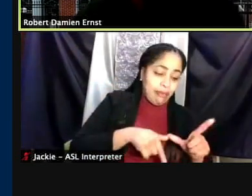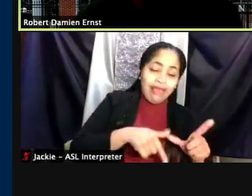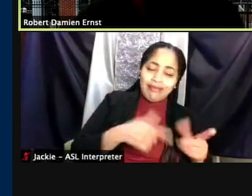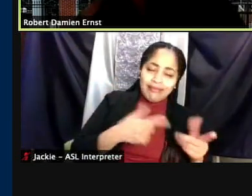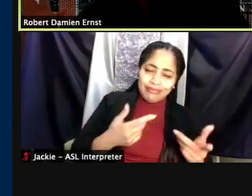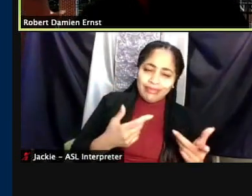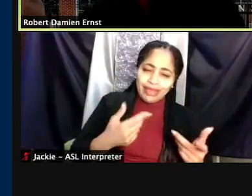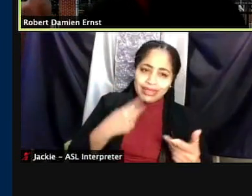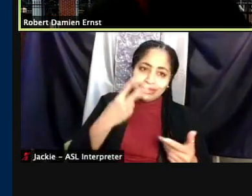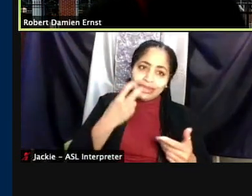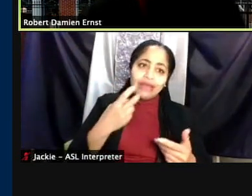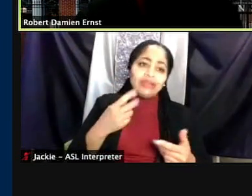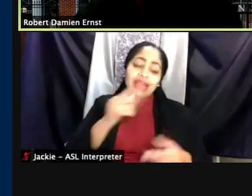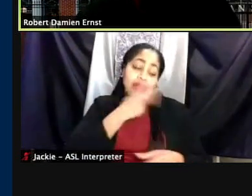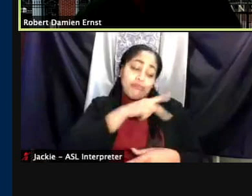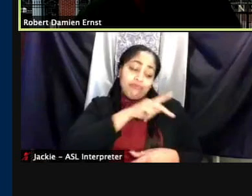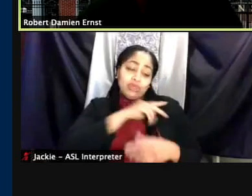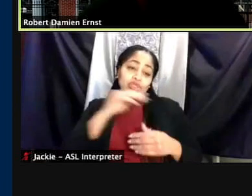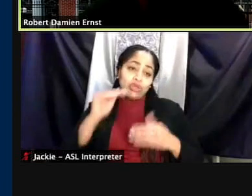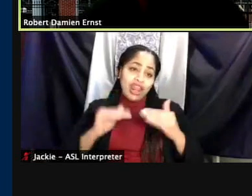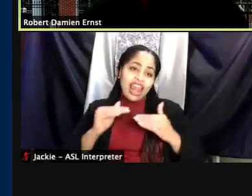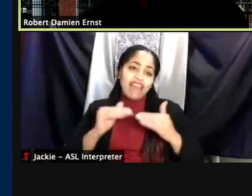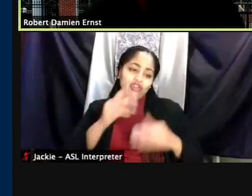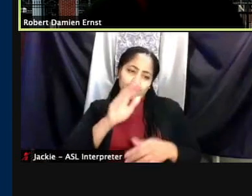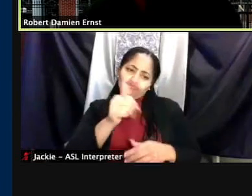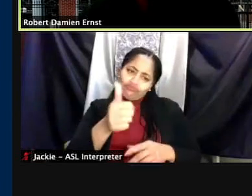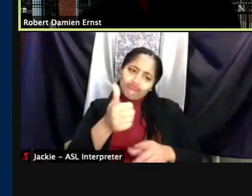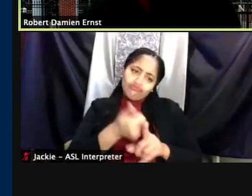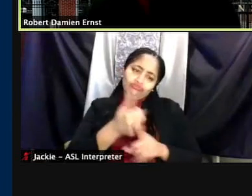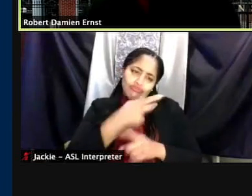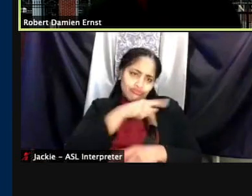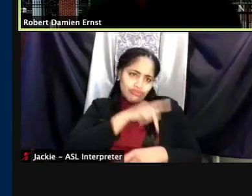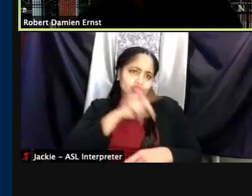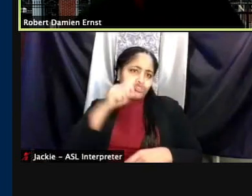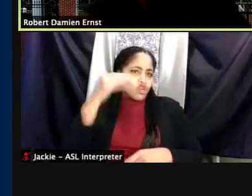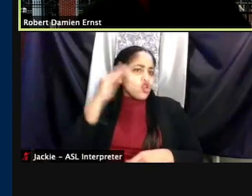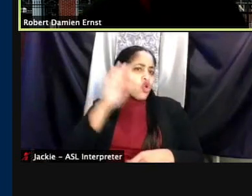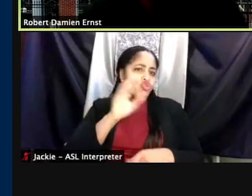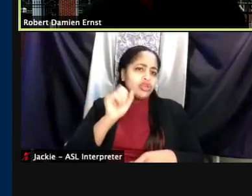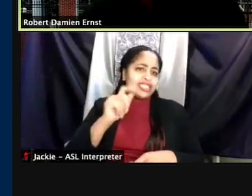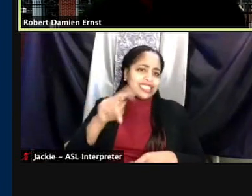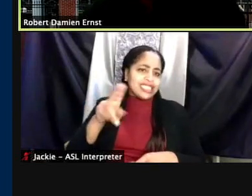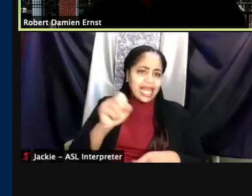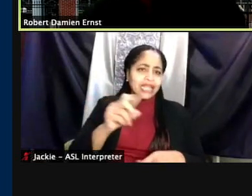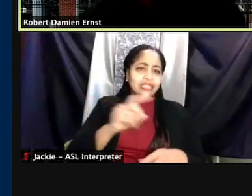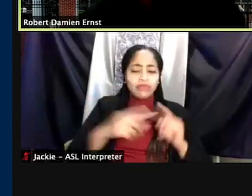So that personal level of knowing what their status is, is very important. But we expect that we'll have stations